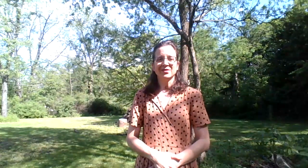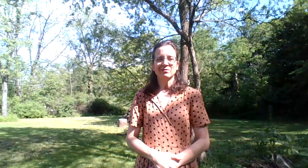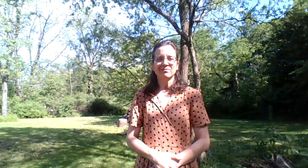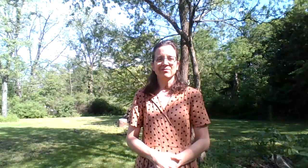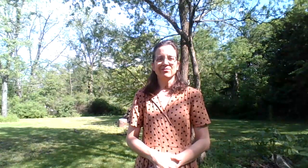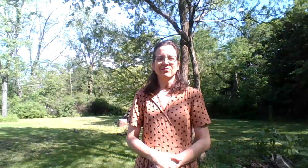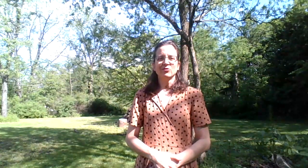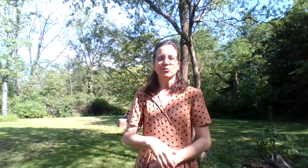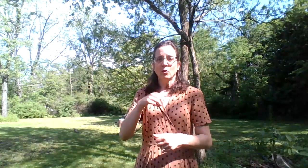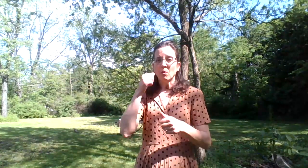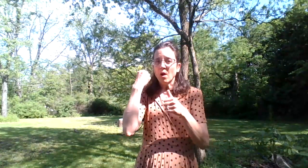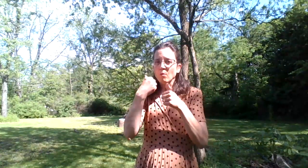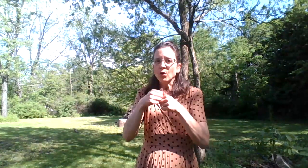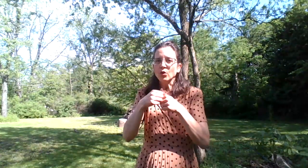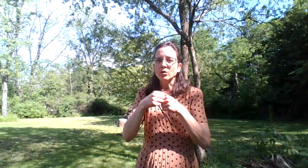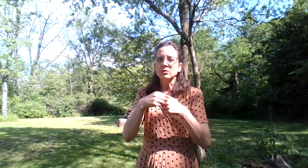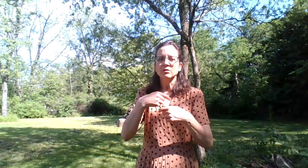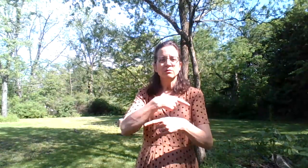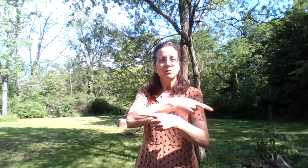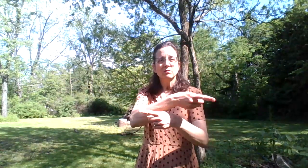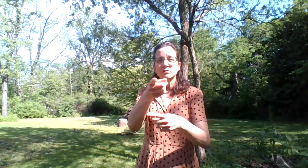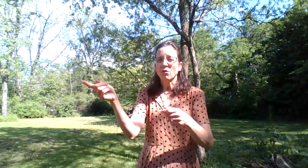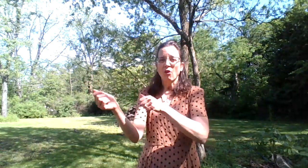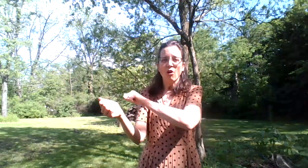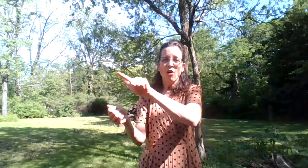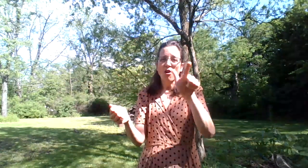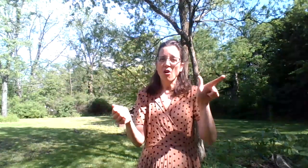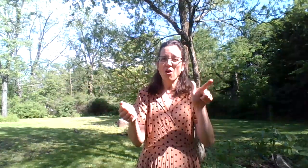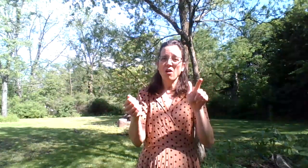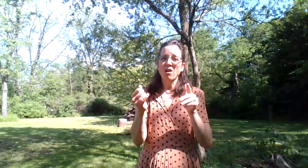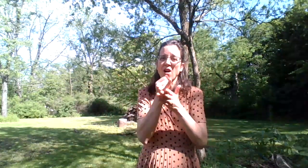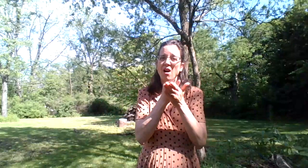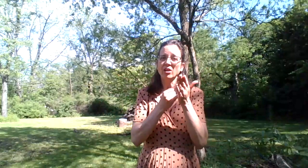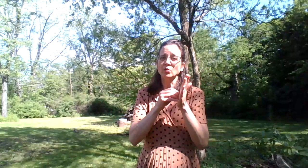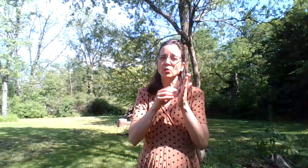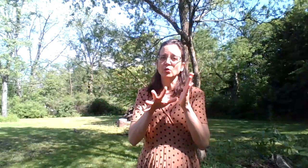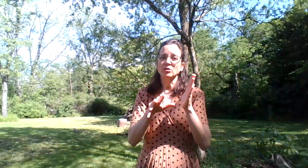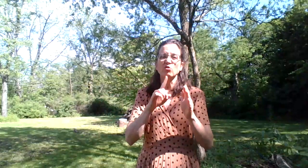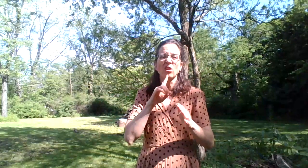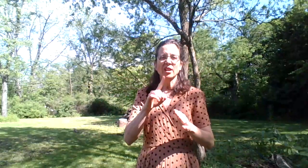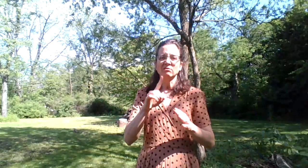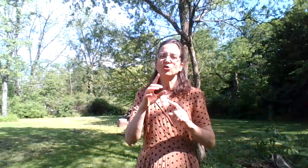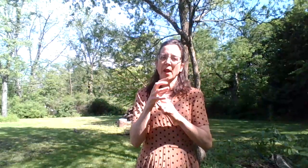Remember, all of you art students are amazing!